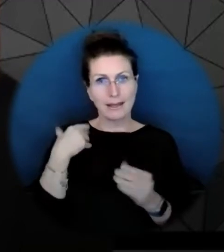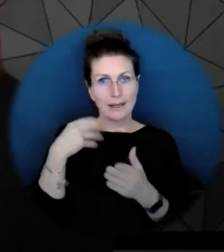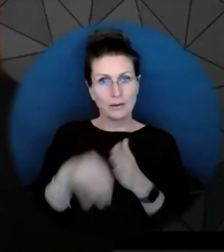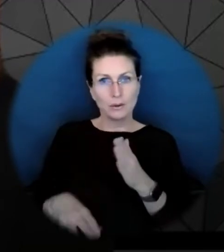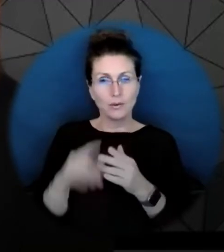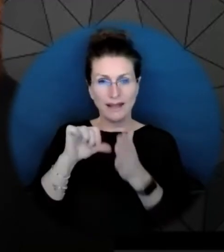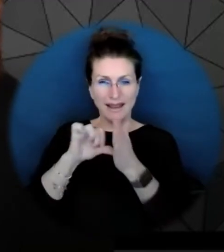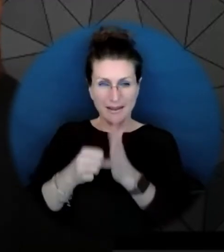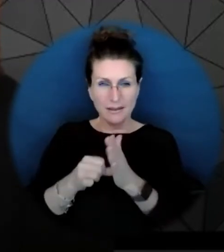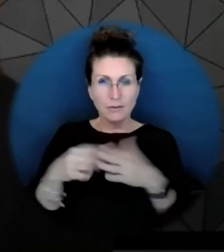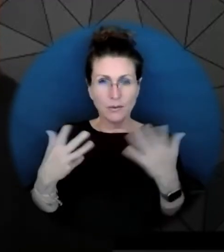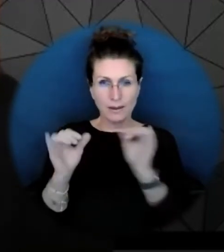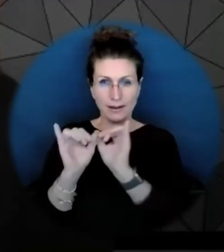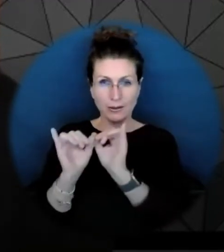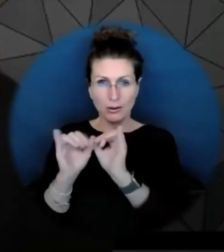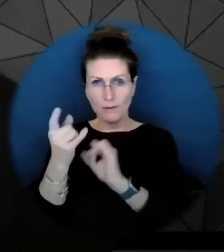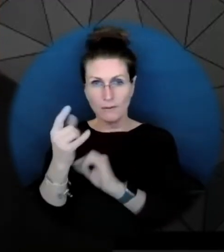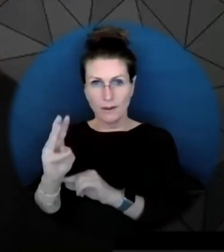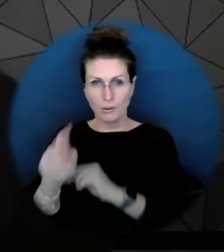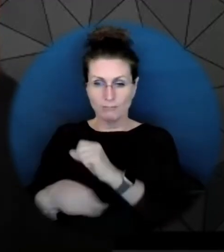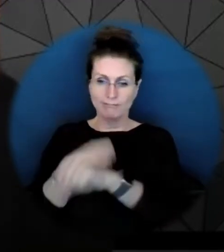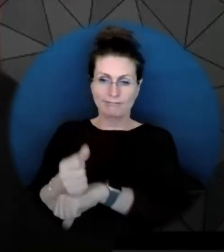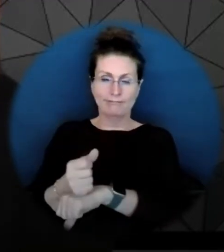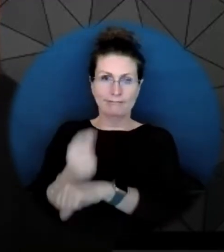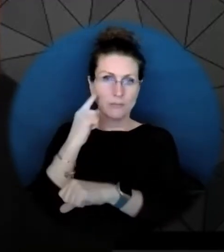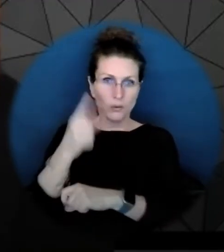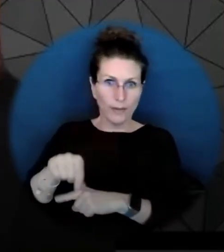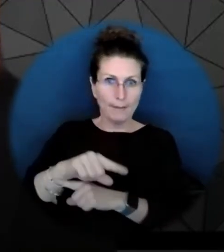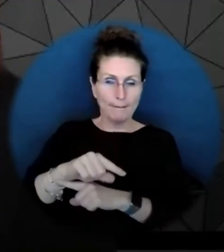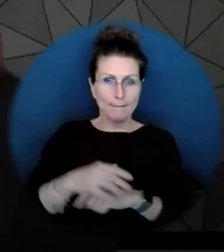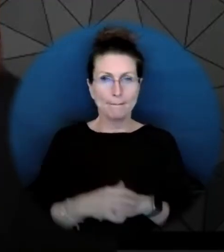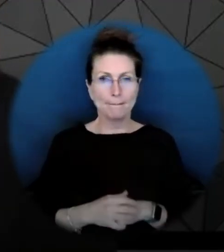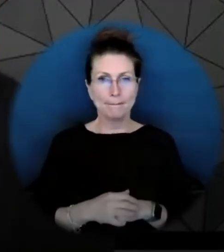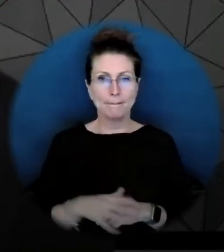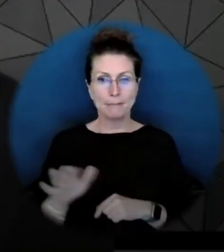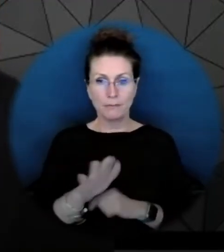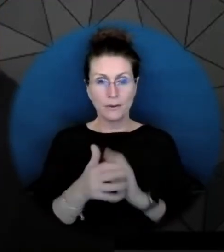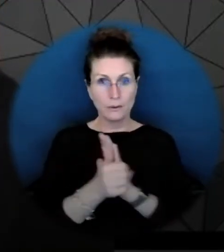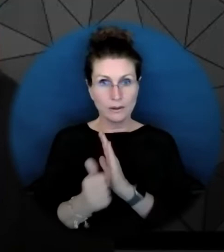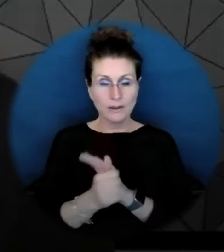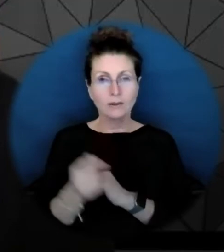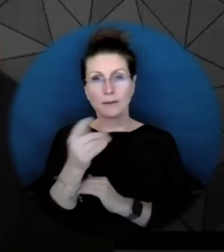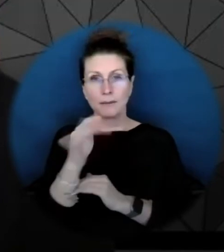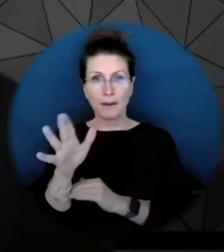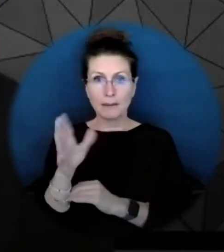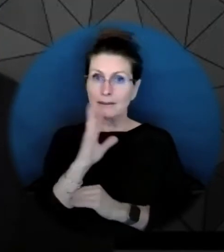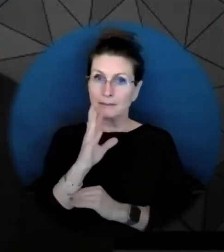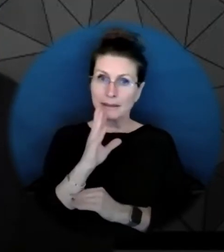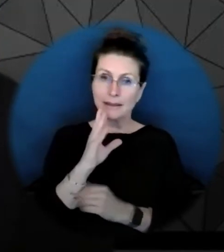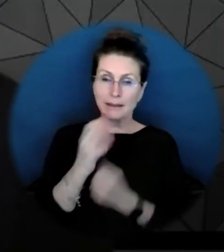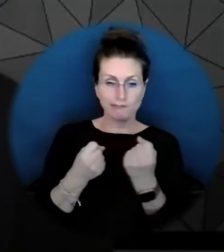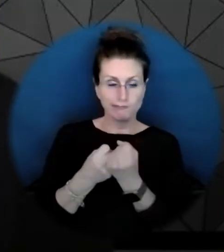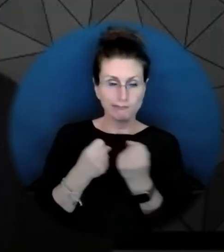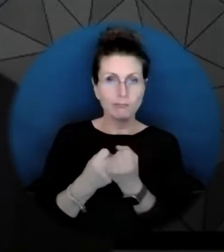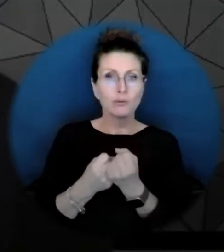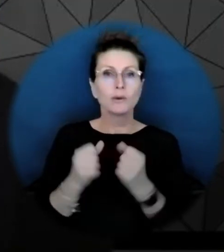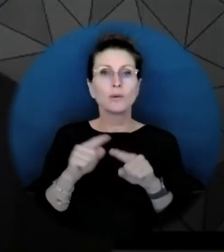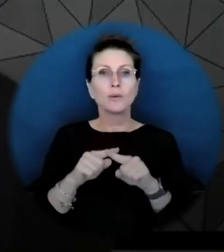where an emphasis on the engineering framework was placed. Their skills in public speaking were supported throughout assigned projects,